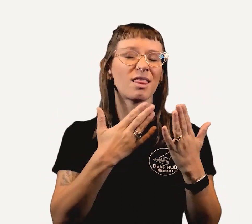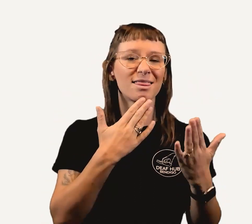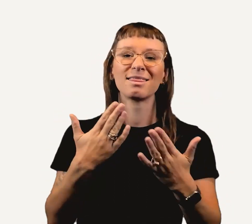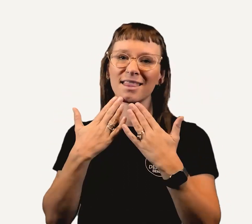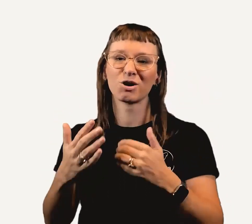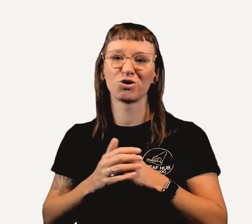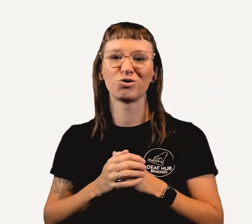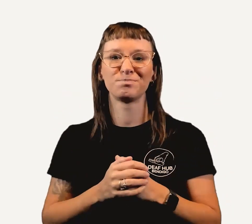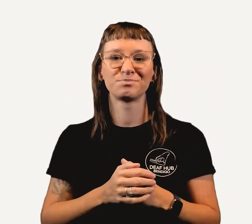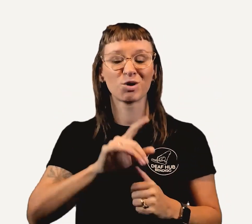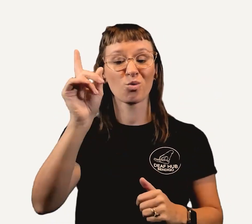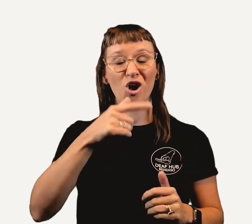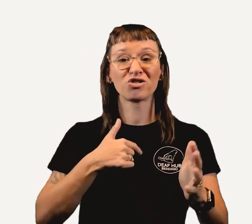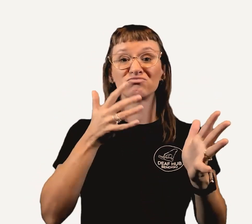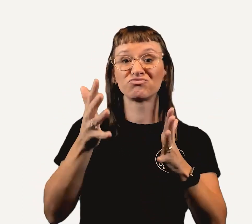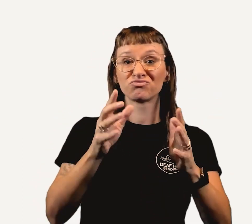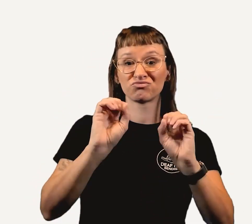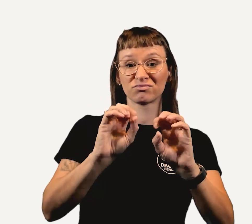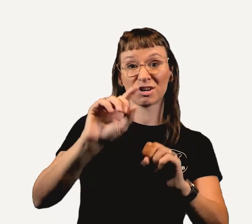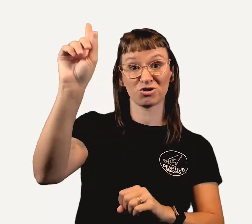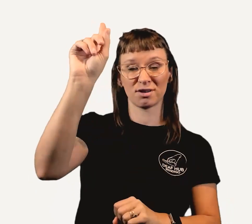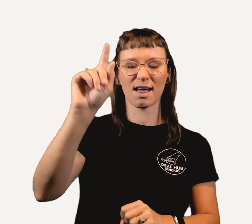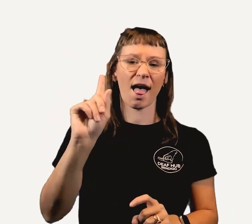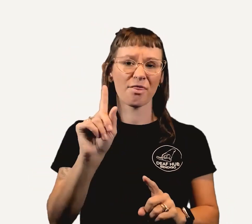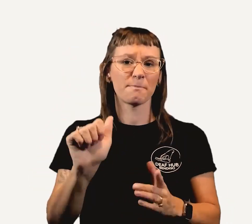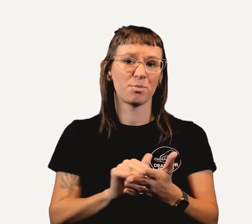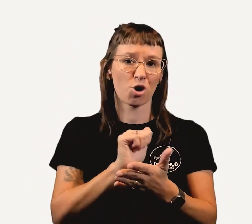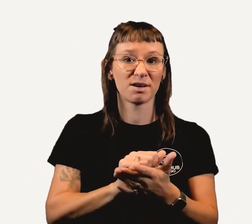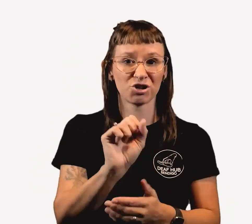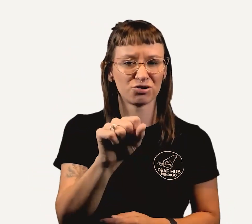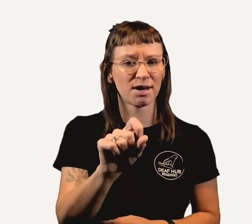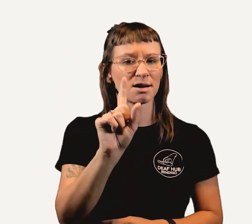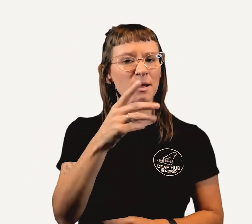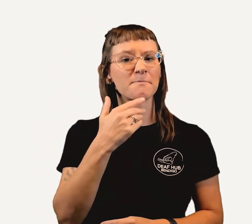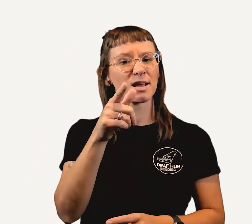The information presented here is factually correct and up-to-date at the time of publication,